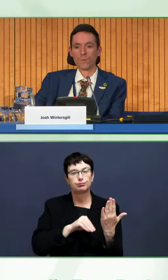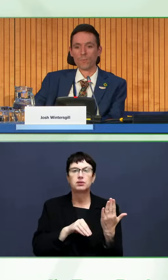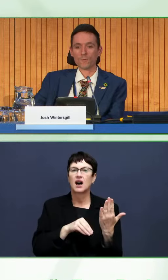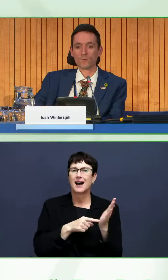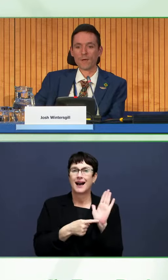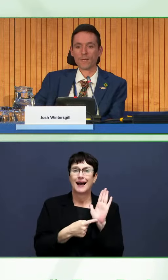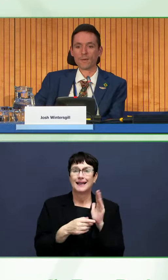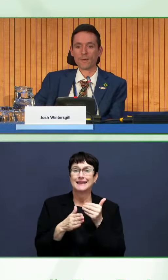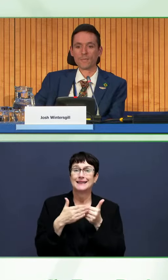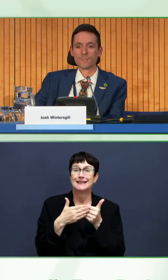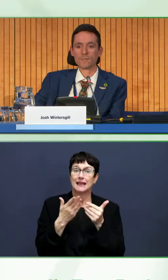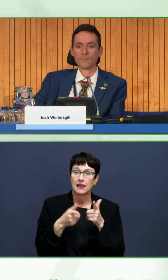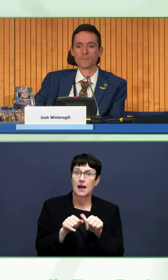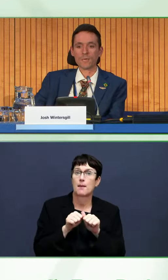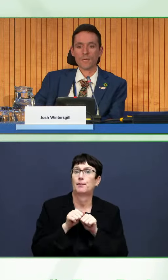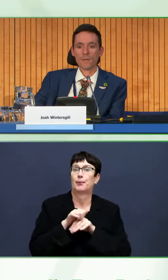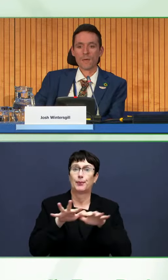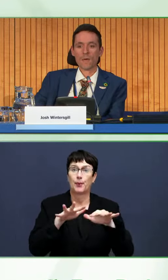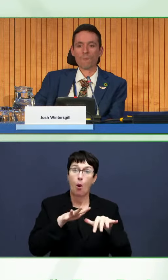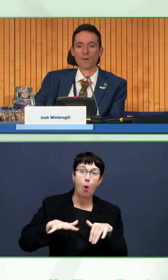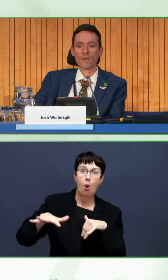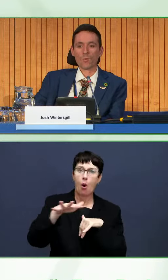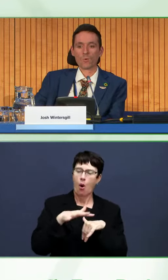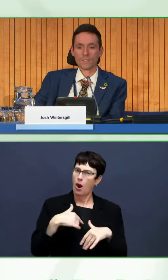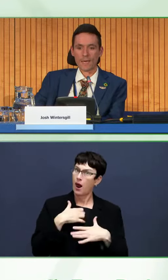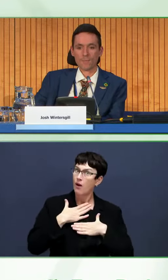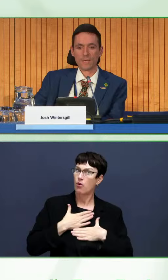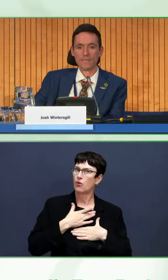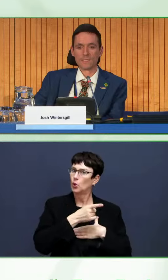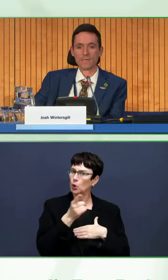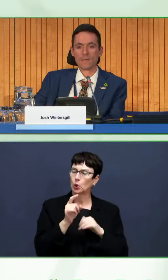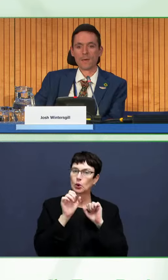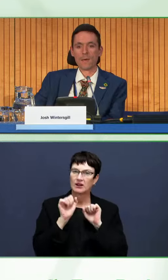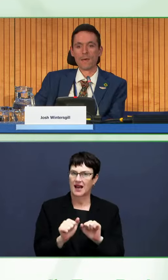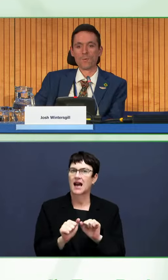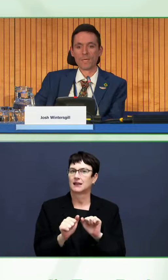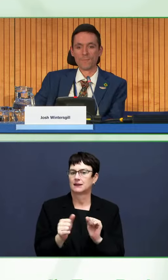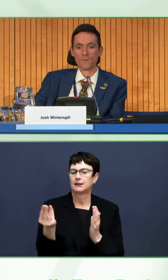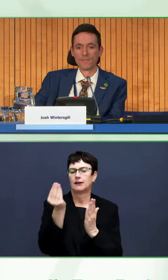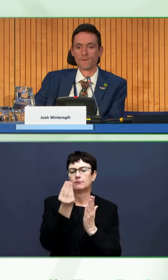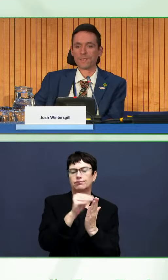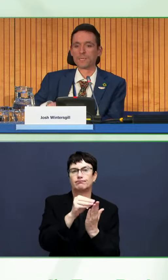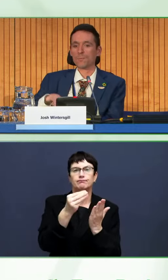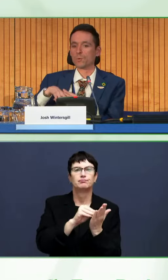We want to recognise that running awards can be easy and we keep things very simple.